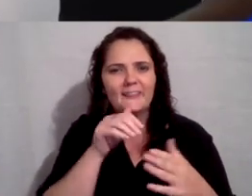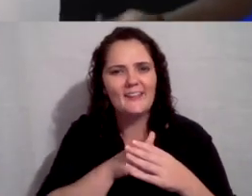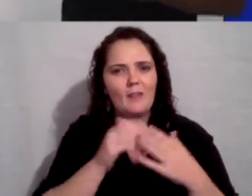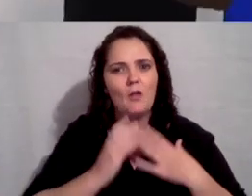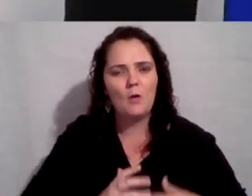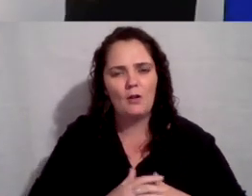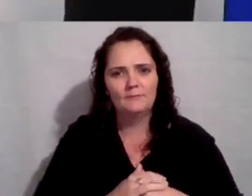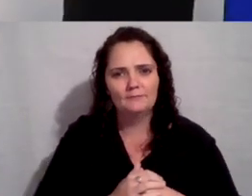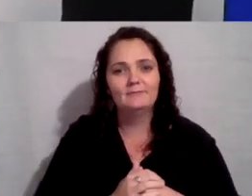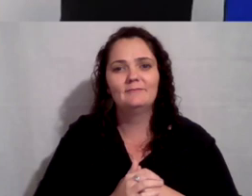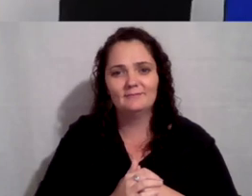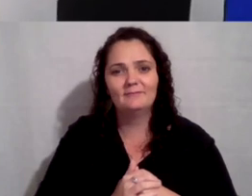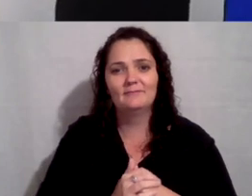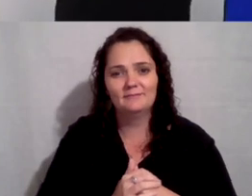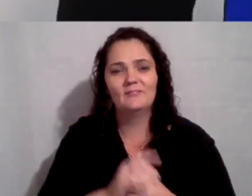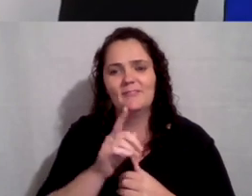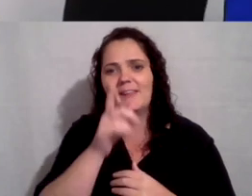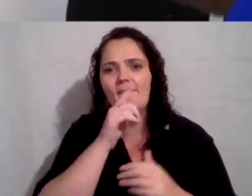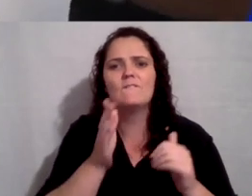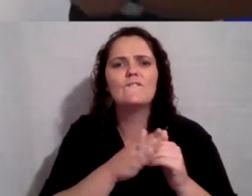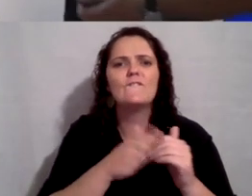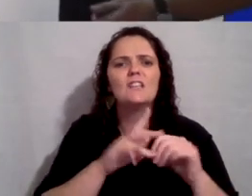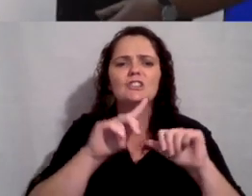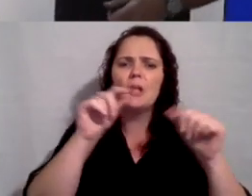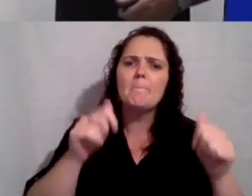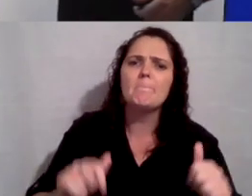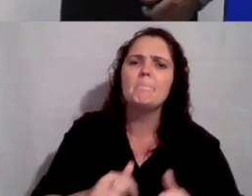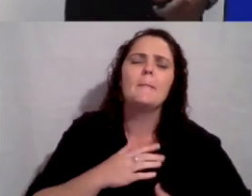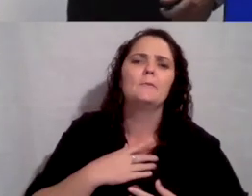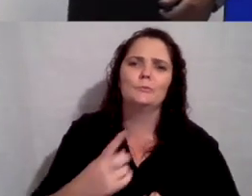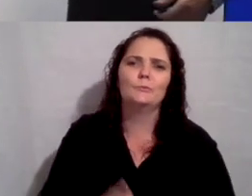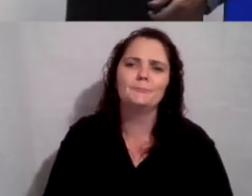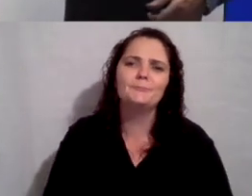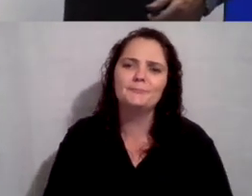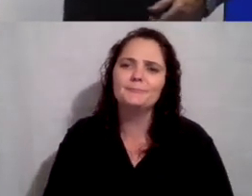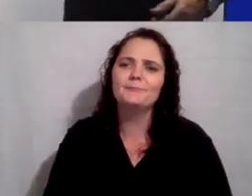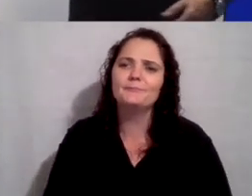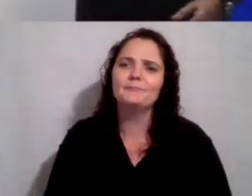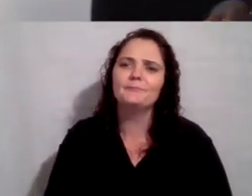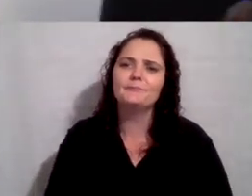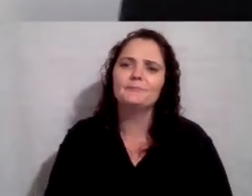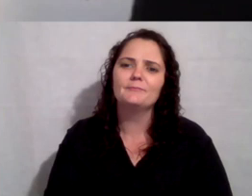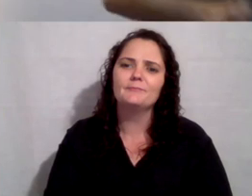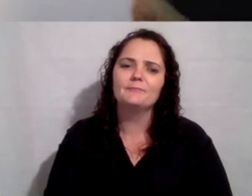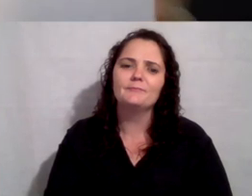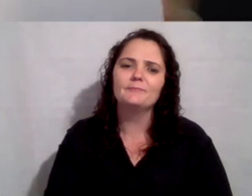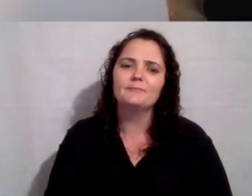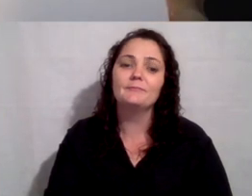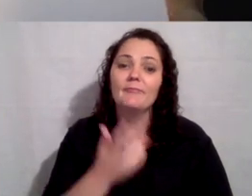the body and while you're doing that you can continue to correct shape a little bit if you want to.